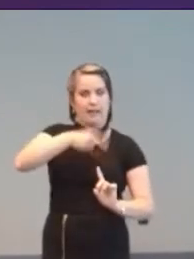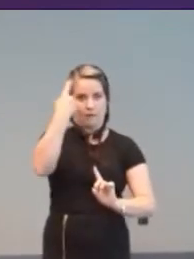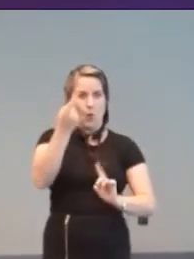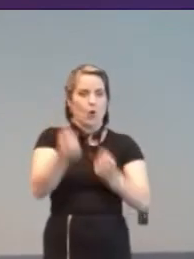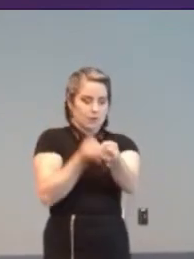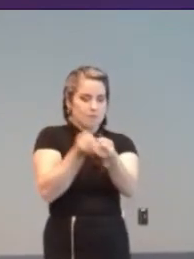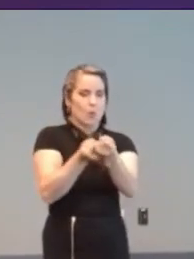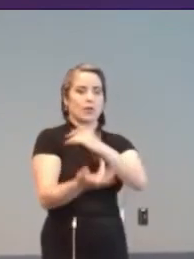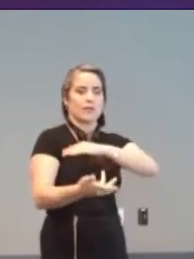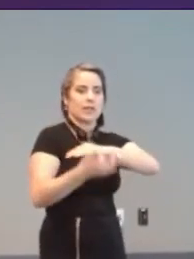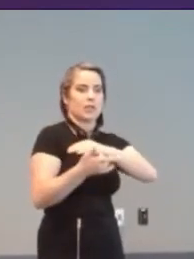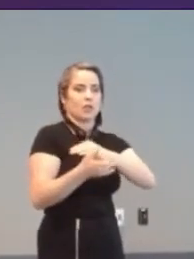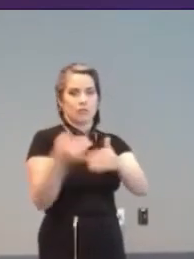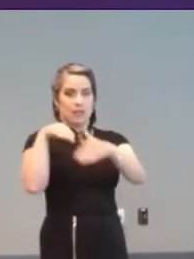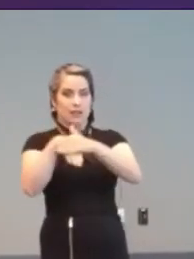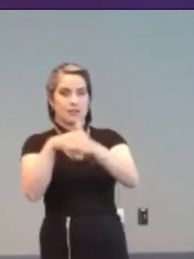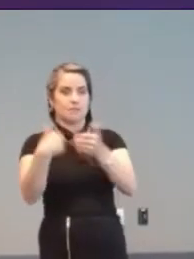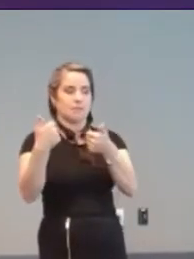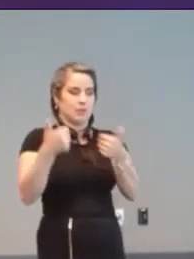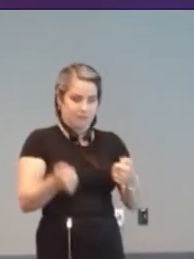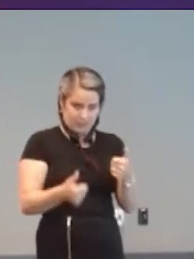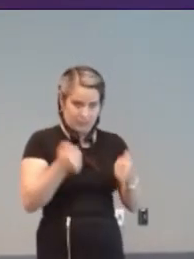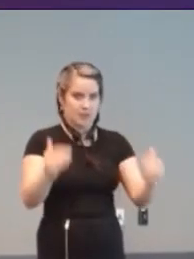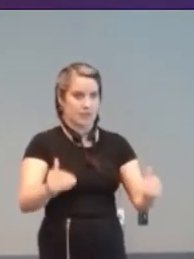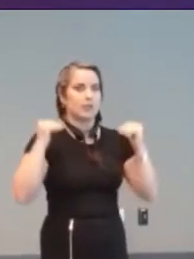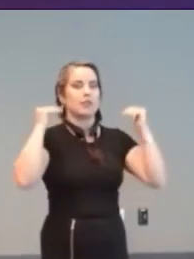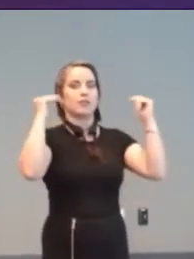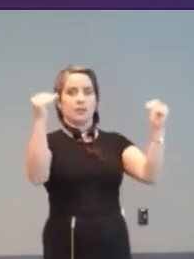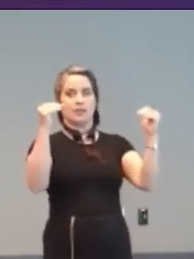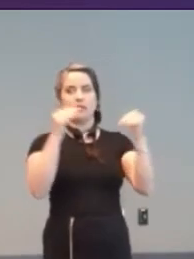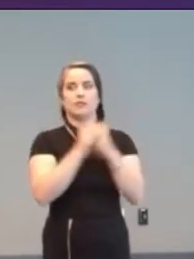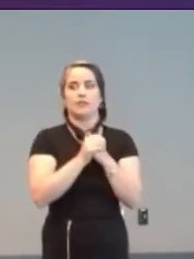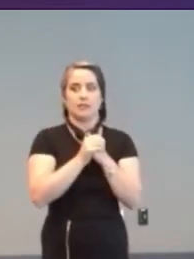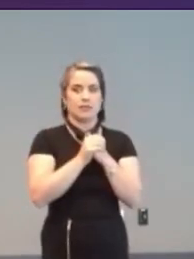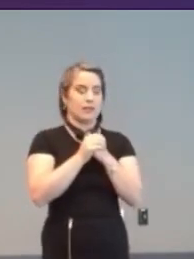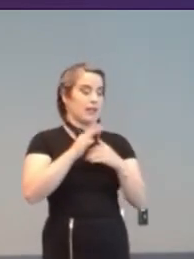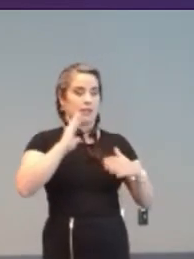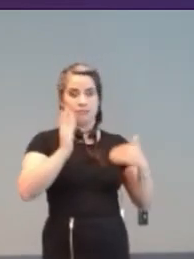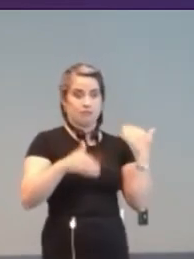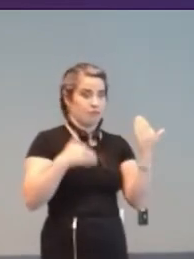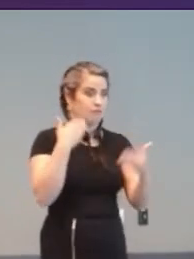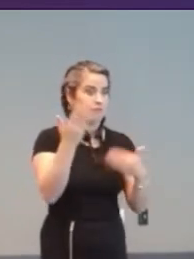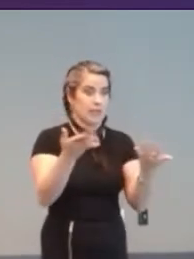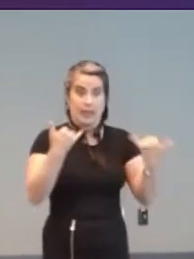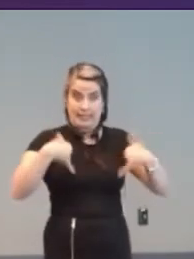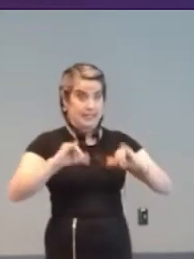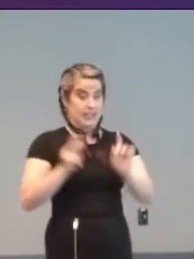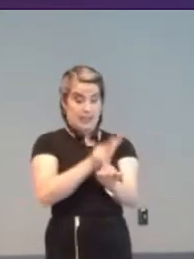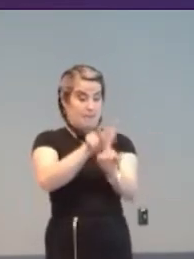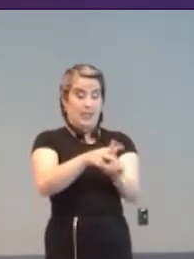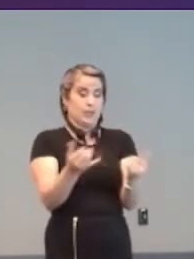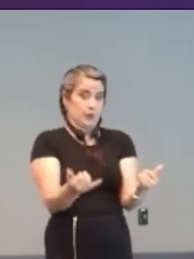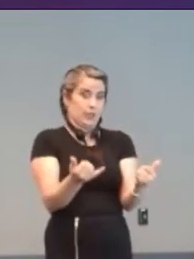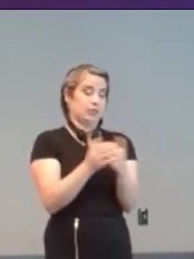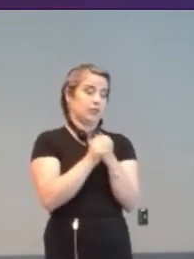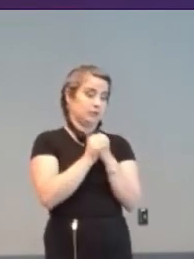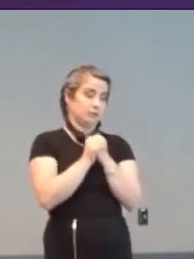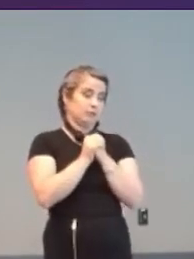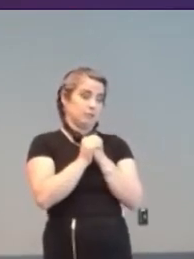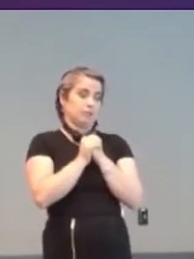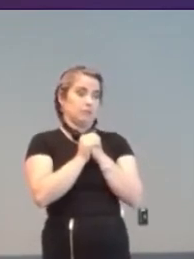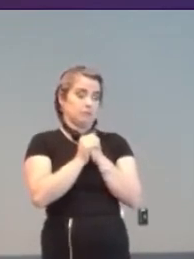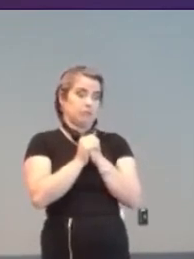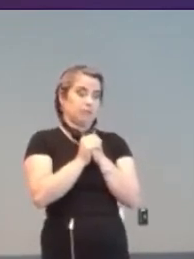and accessible gaming. And Possum, Latin for “I can”, still trade today.